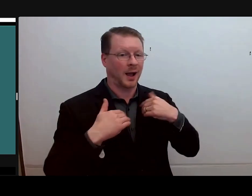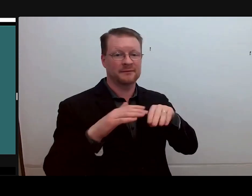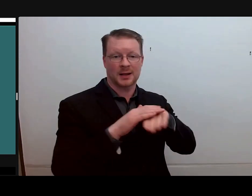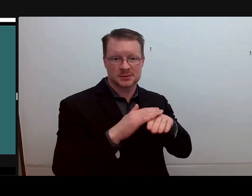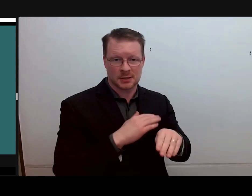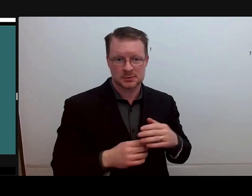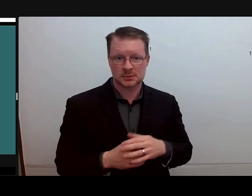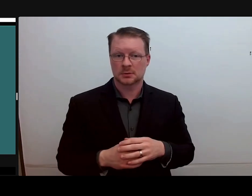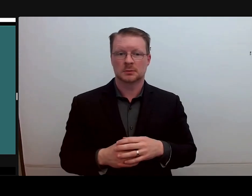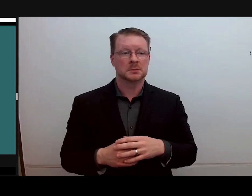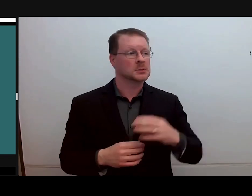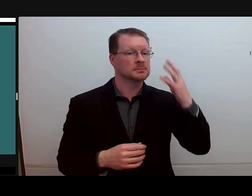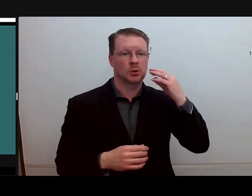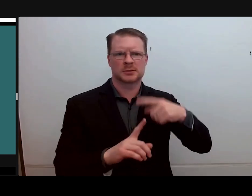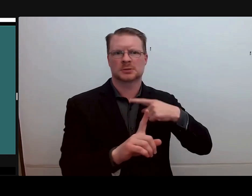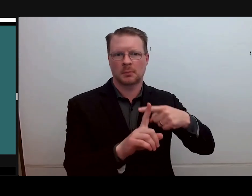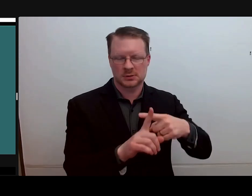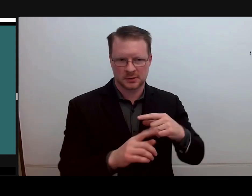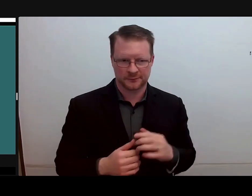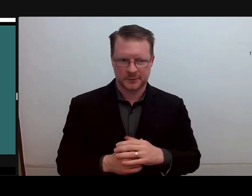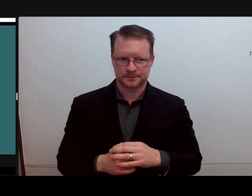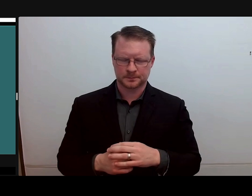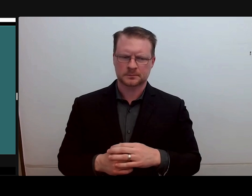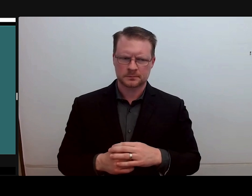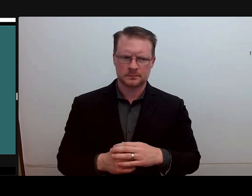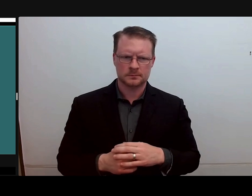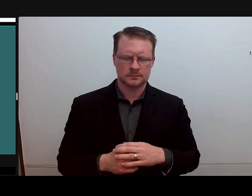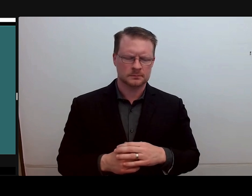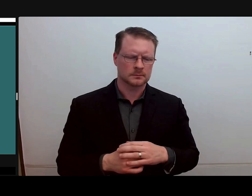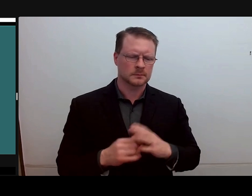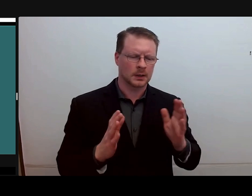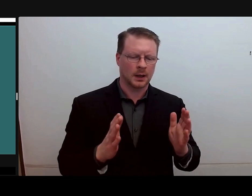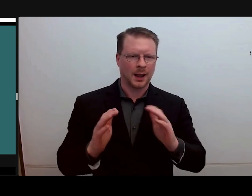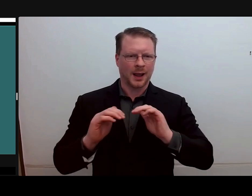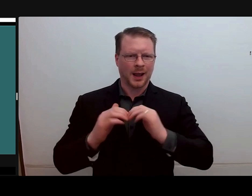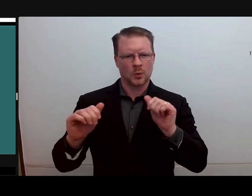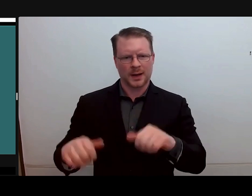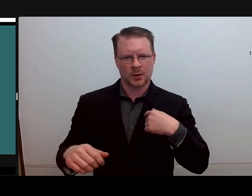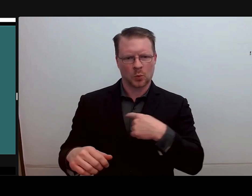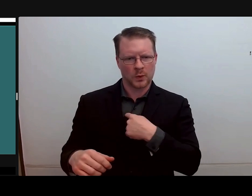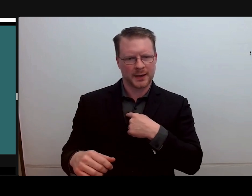They like their work. They have access. They're satisfied with the accommodations that they have. Overall, their responses are positive.